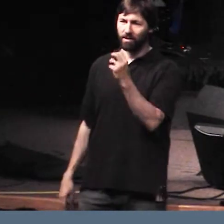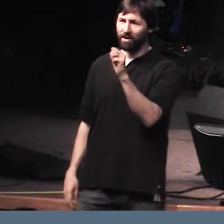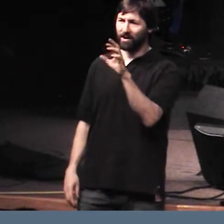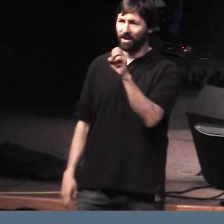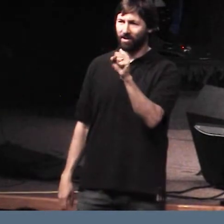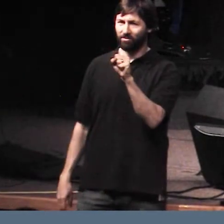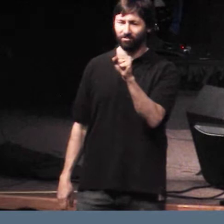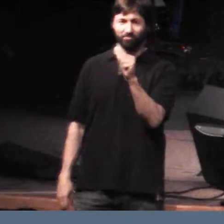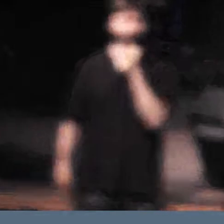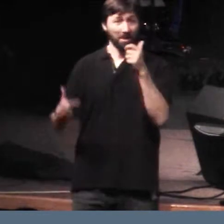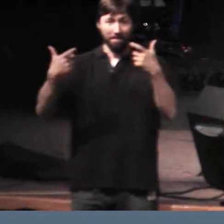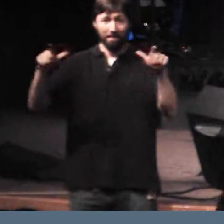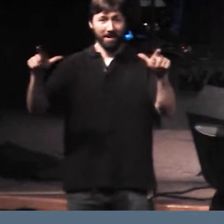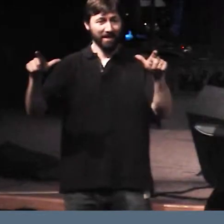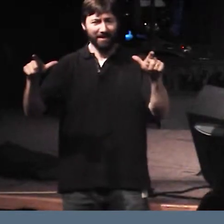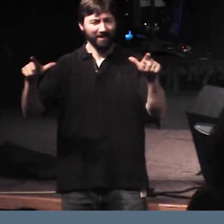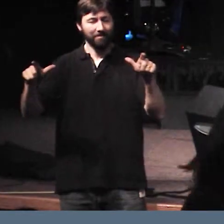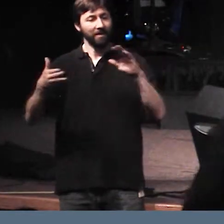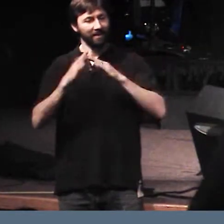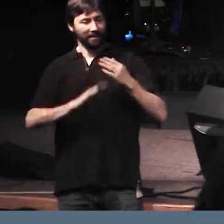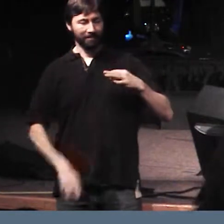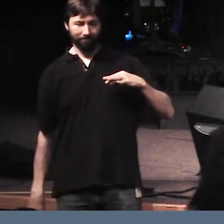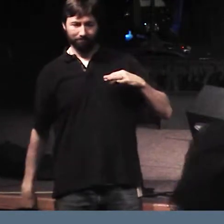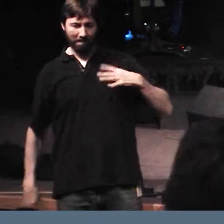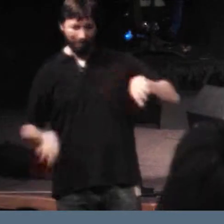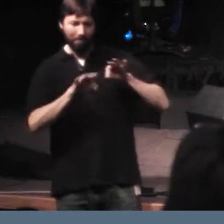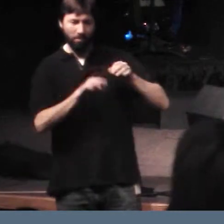big place but as a city official we used to have our meetings